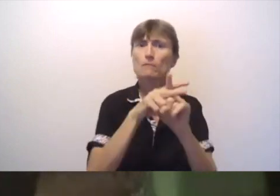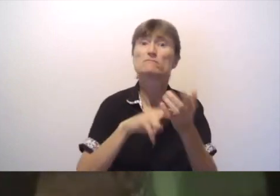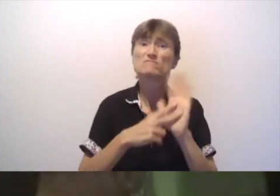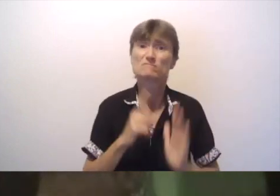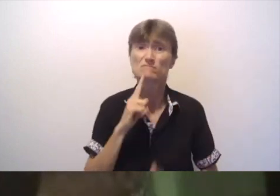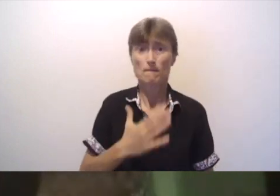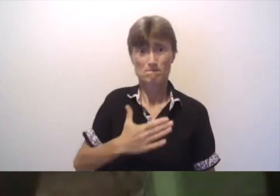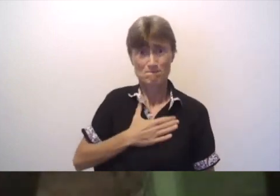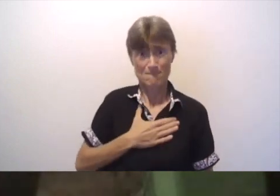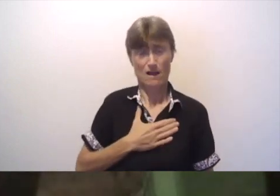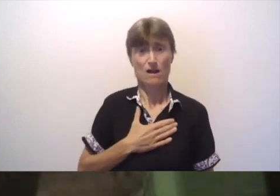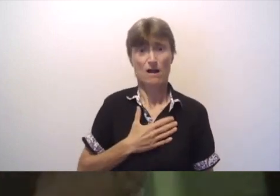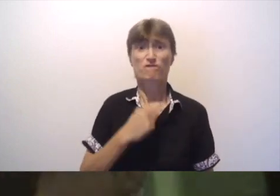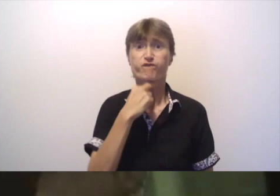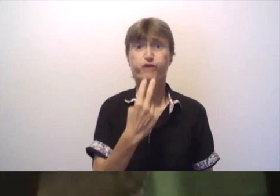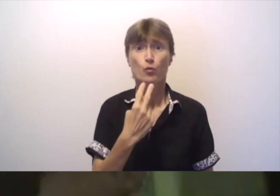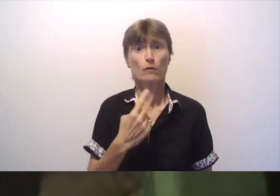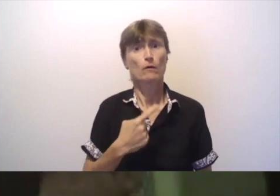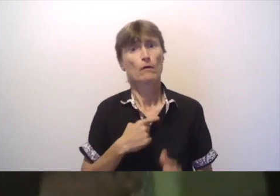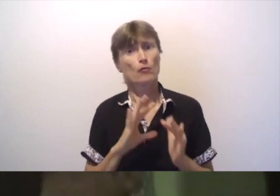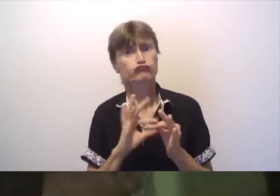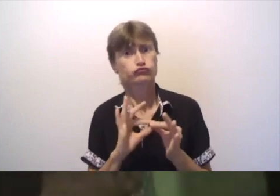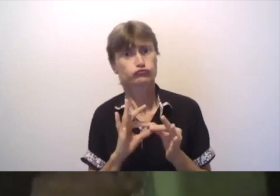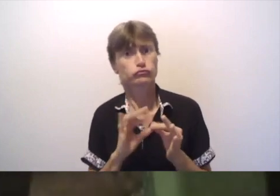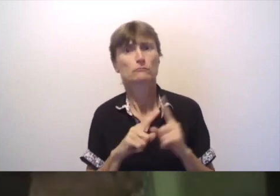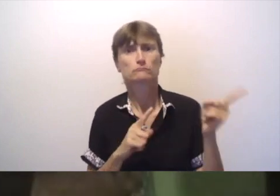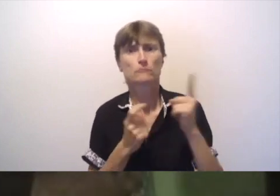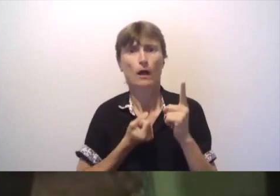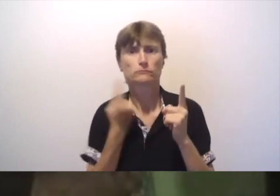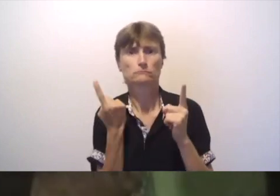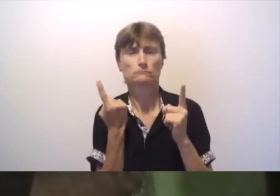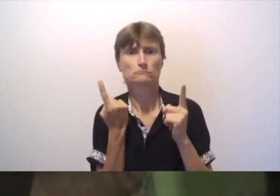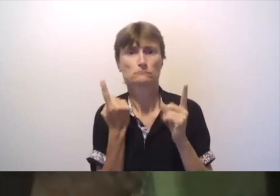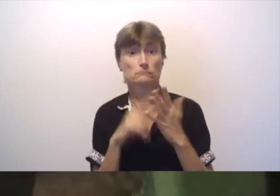and make that understood what that means so that more people can see the world